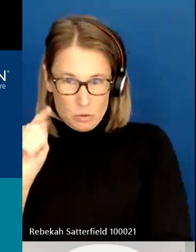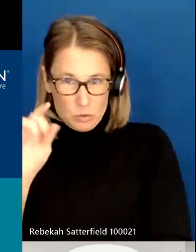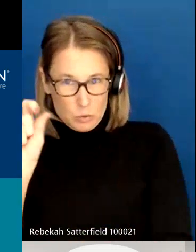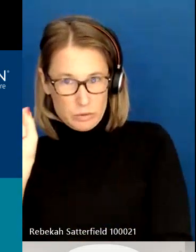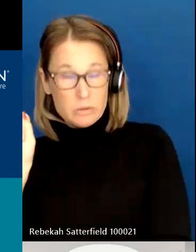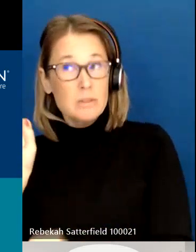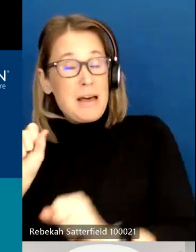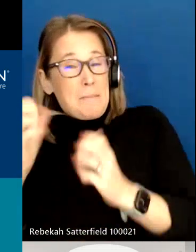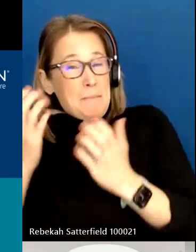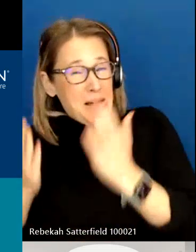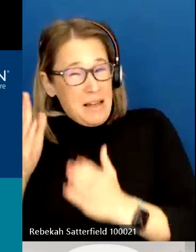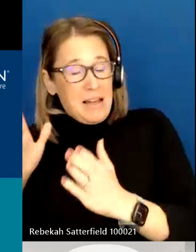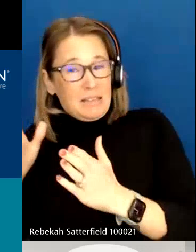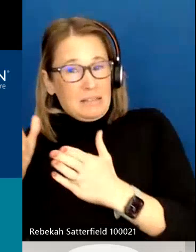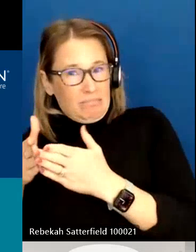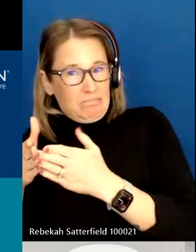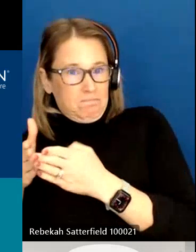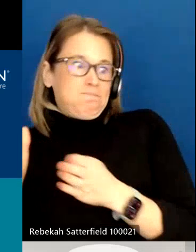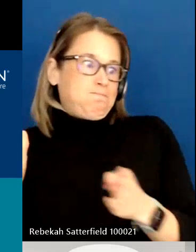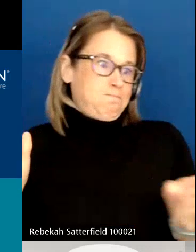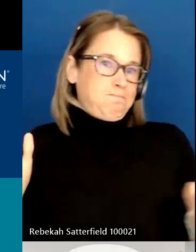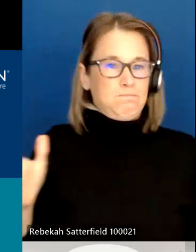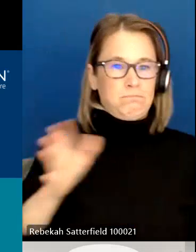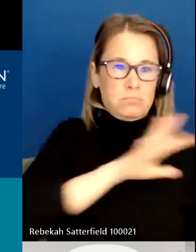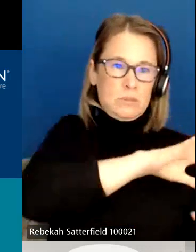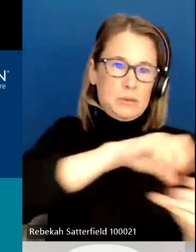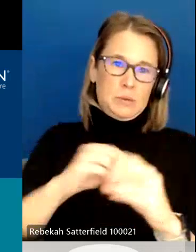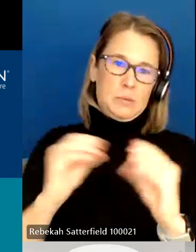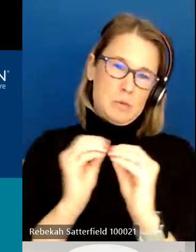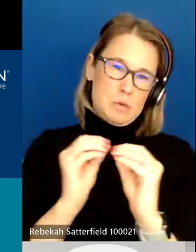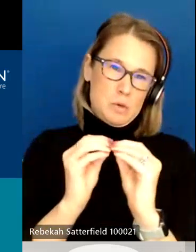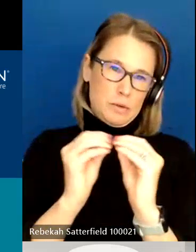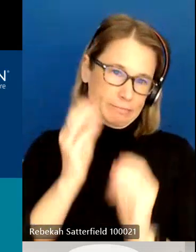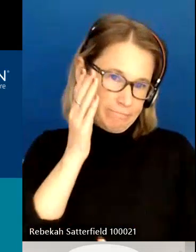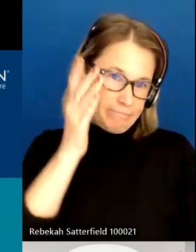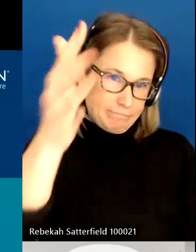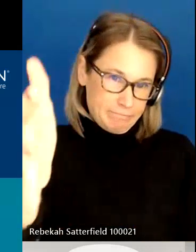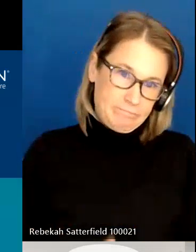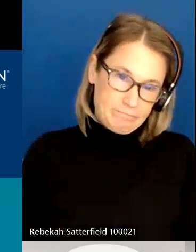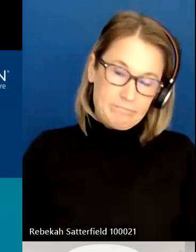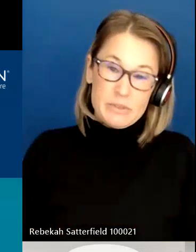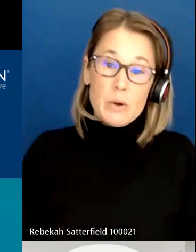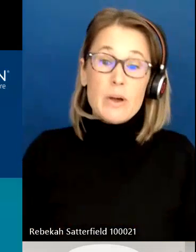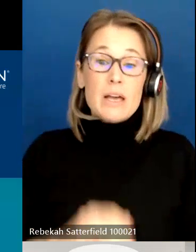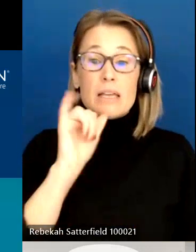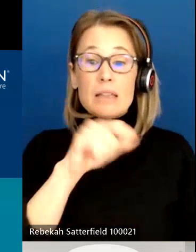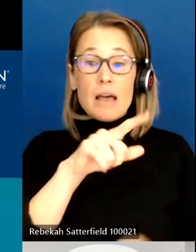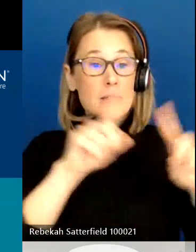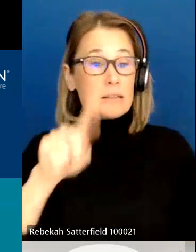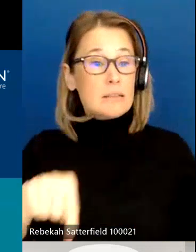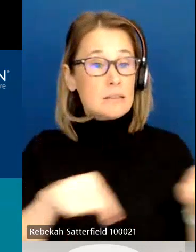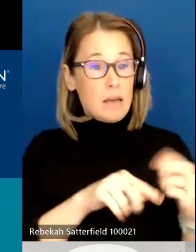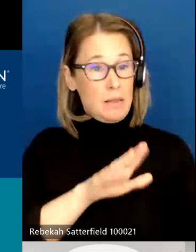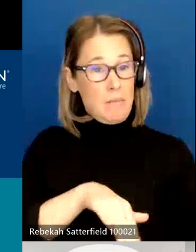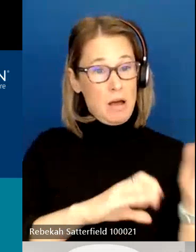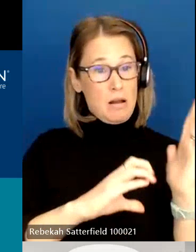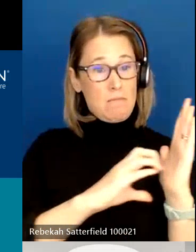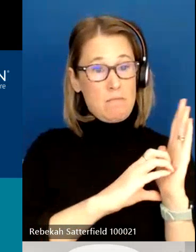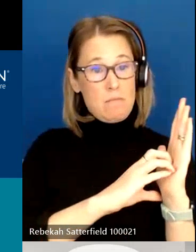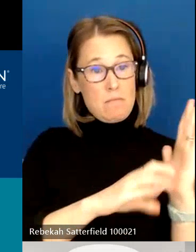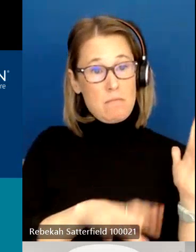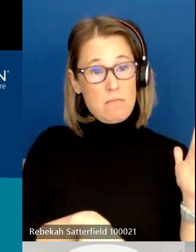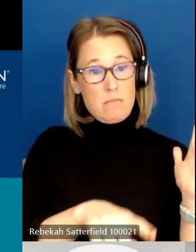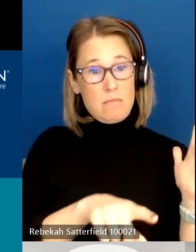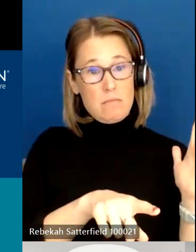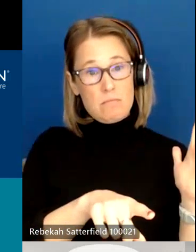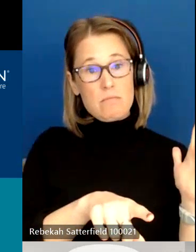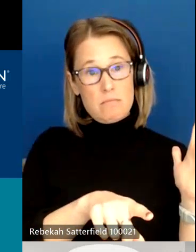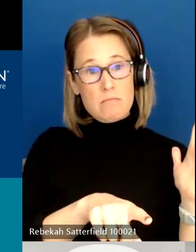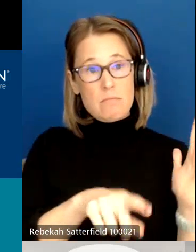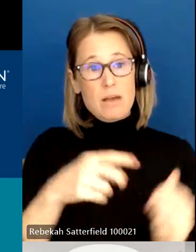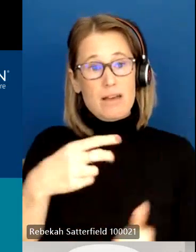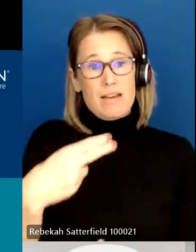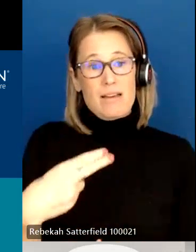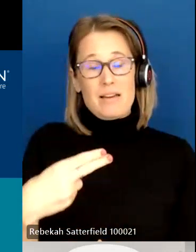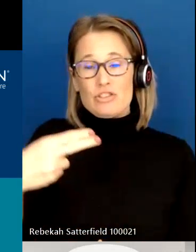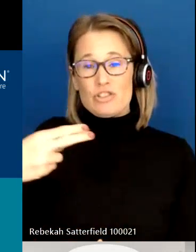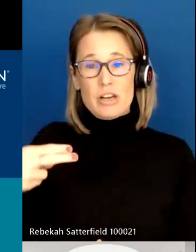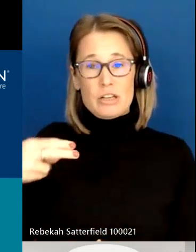that it expands sometime uh in the future so um on this slide at the bottom um up front HHS in the